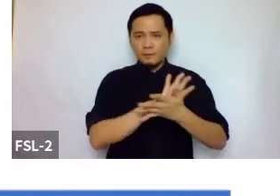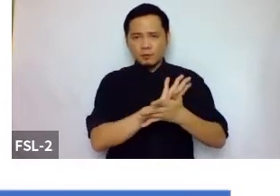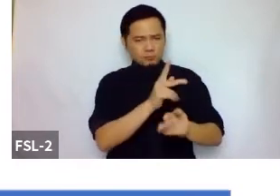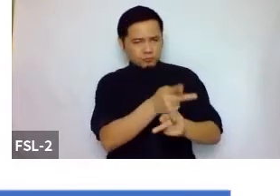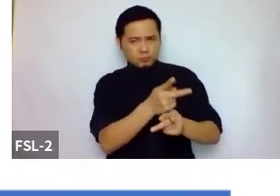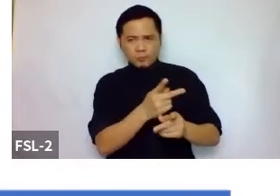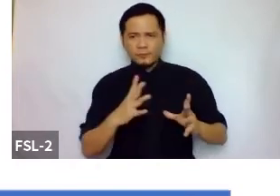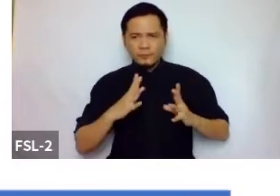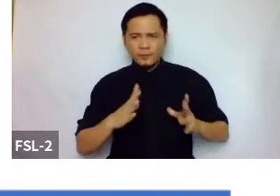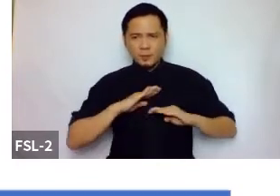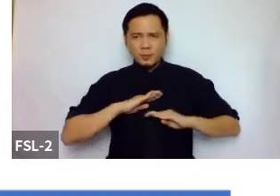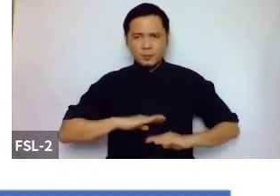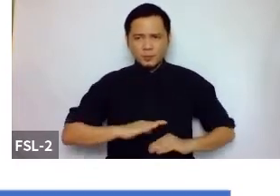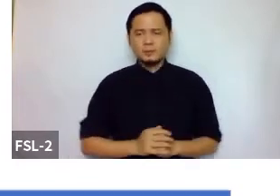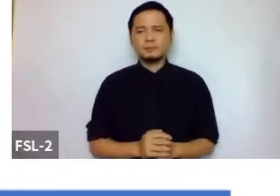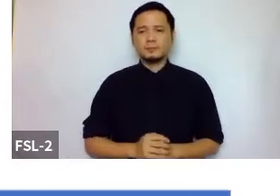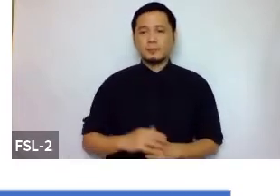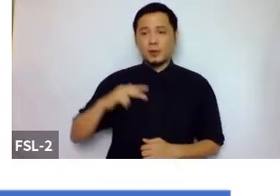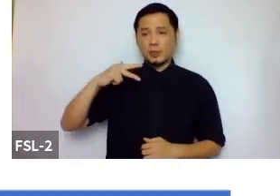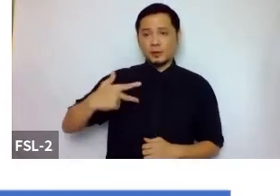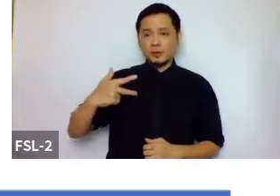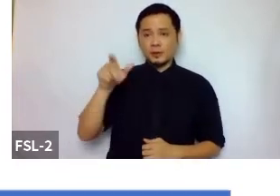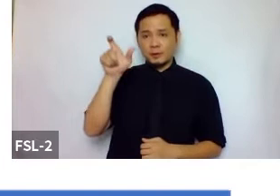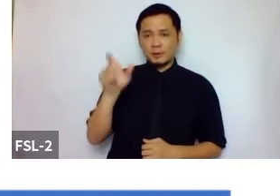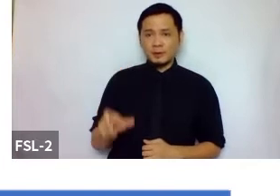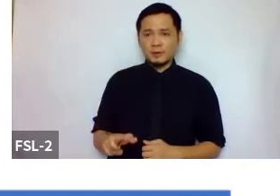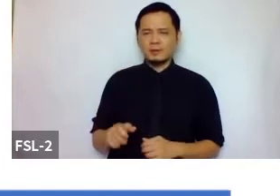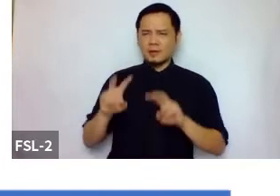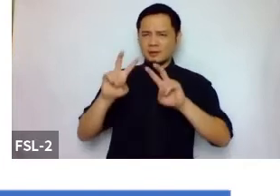Third is the diagnostics. This is very important.